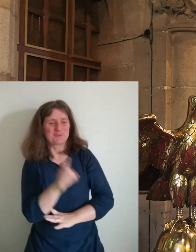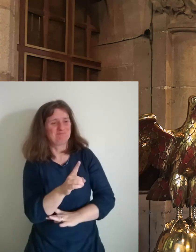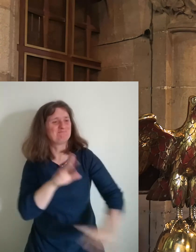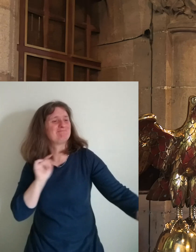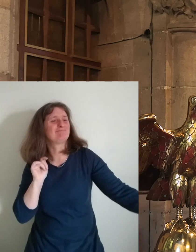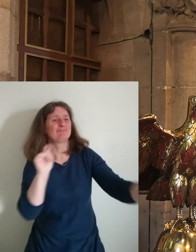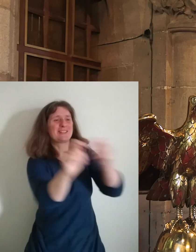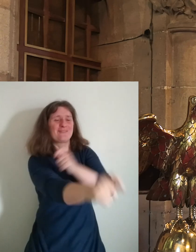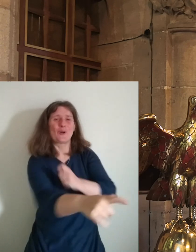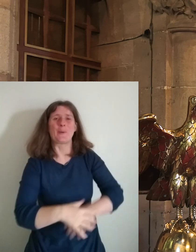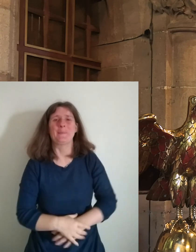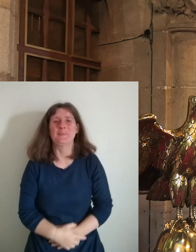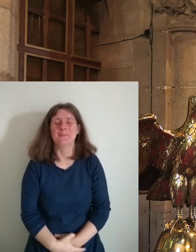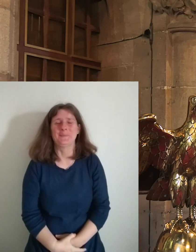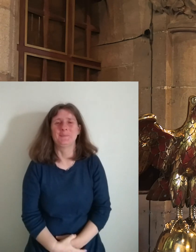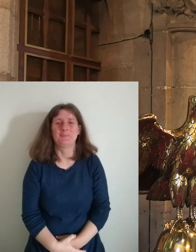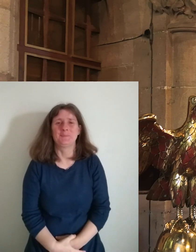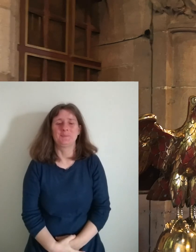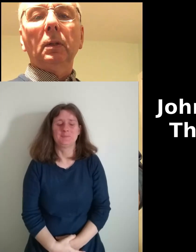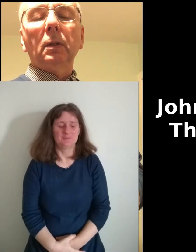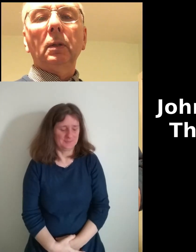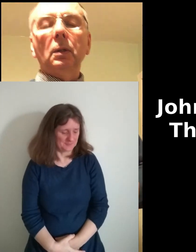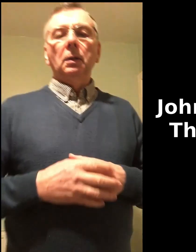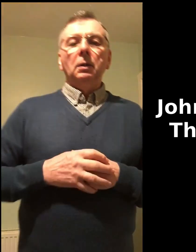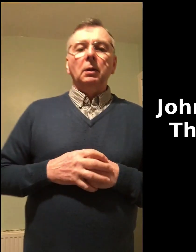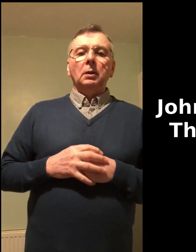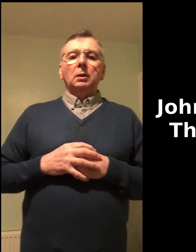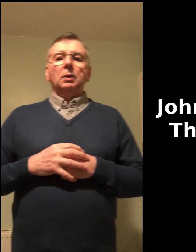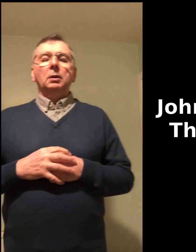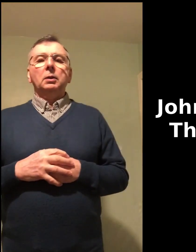Mend the cracks with gold It could be better than it ever was